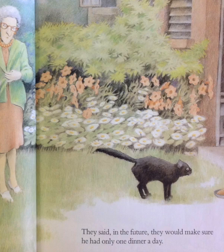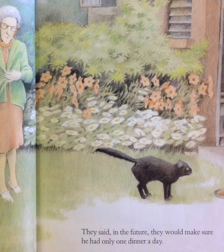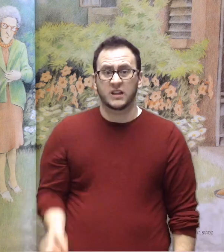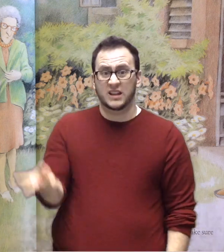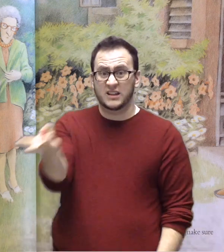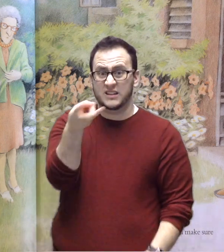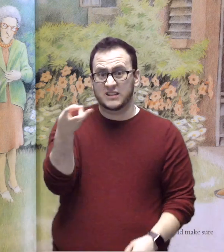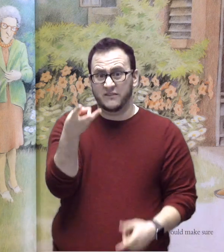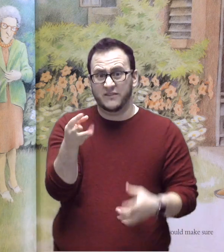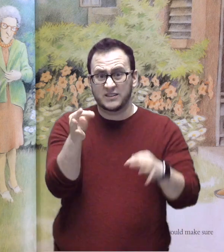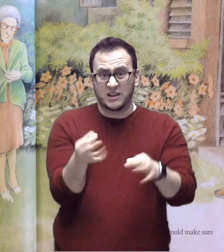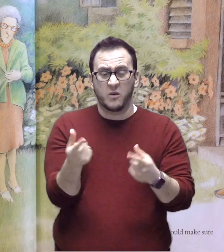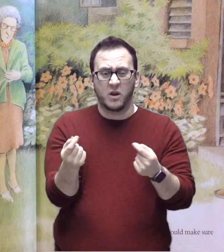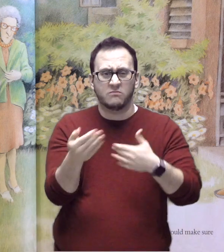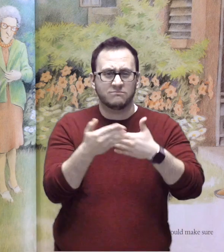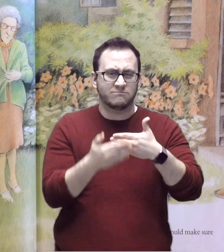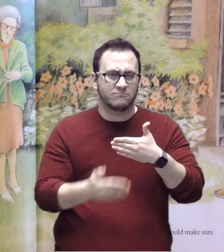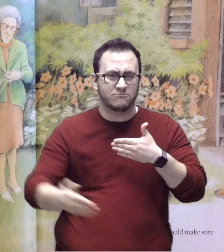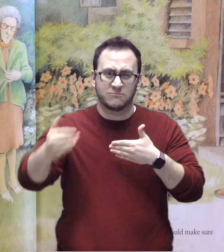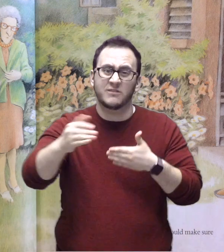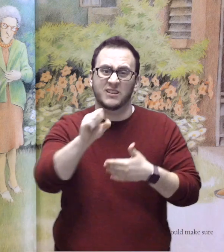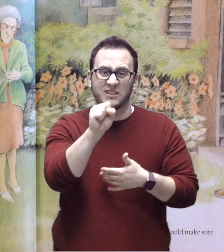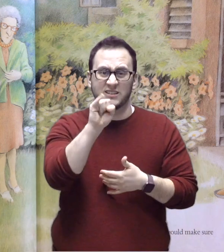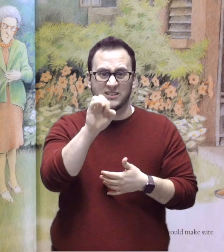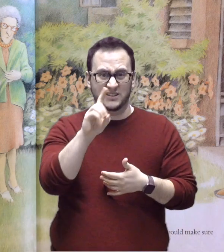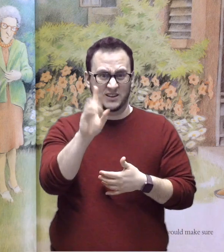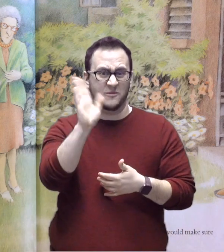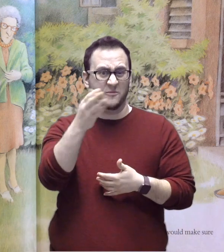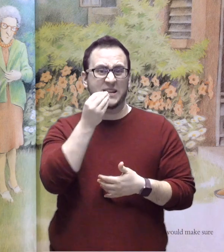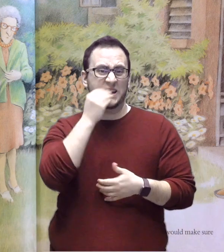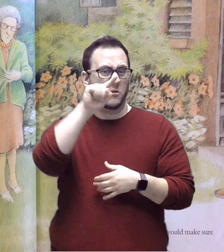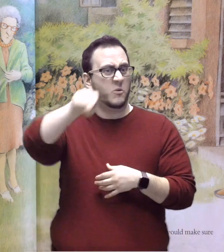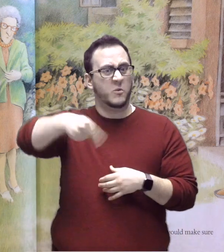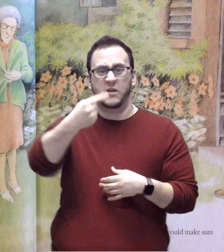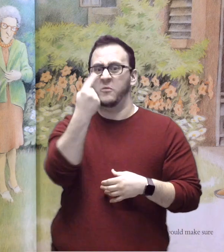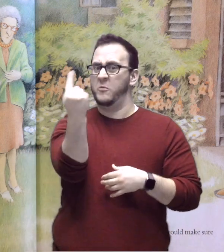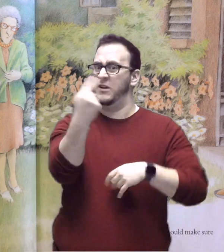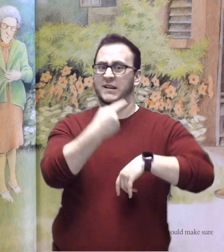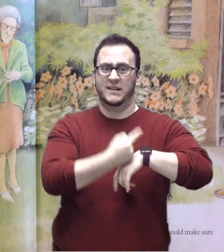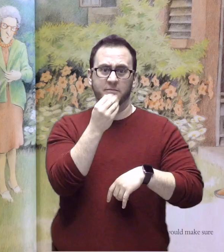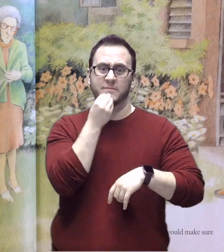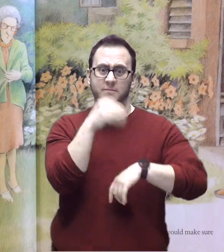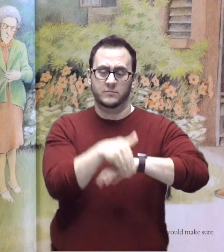They said, in the future, they would make sure he had only one dinner a day.